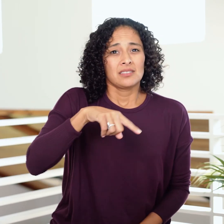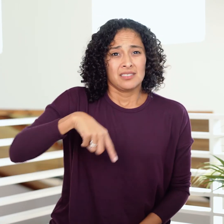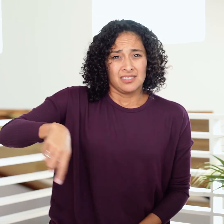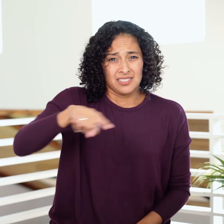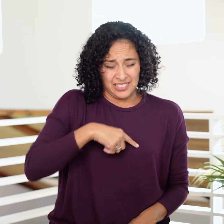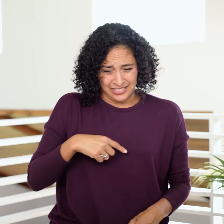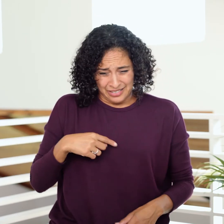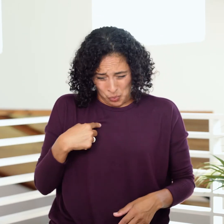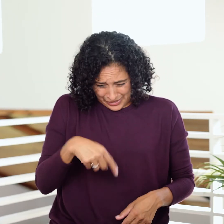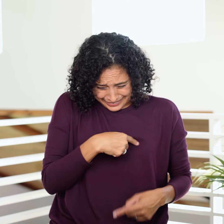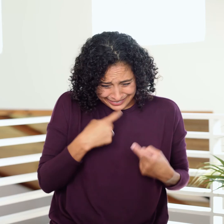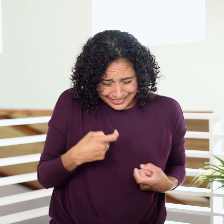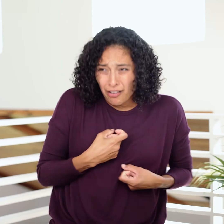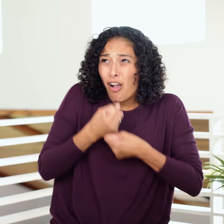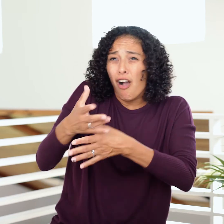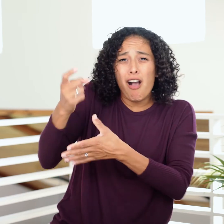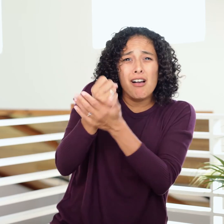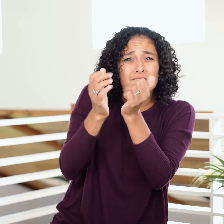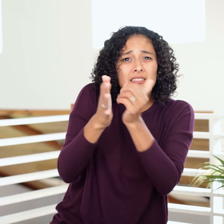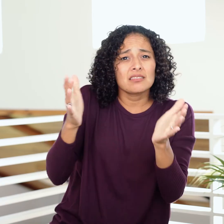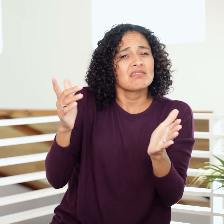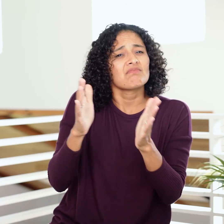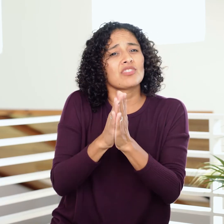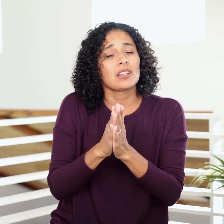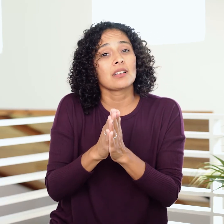the ones whose sins are the reason for His death.